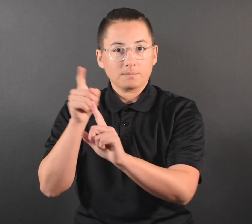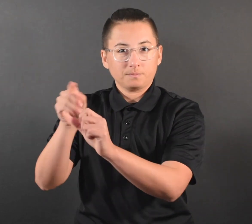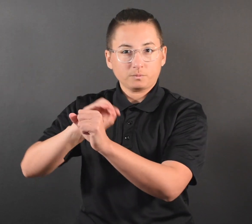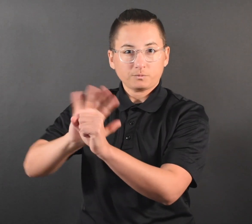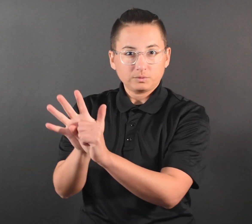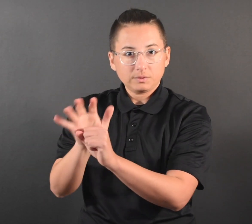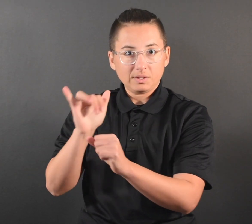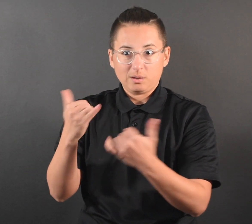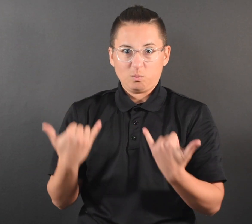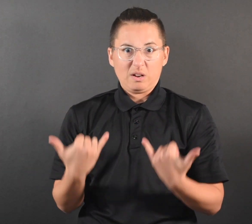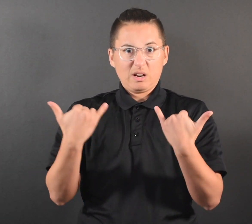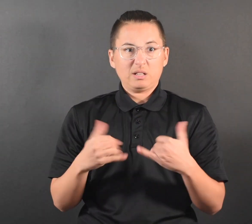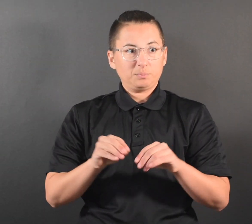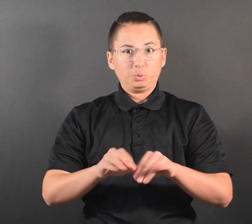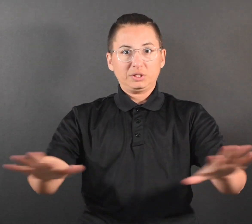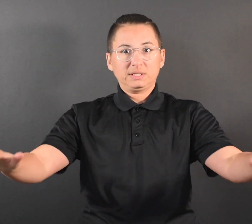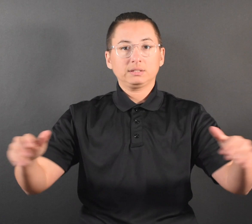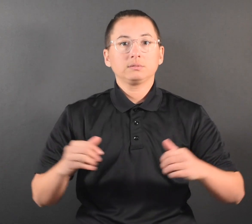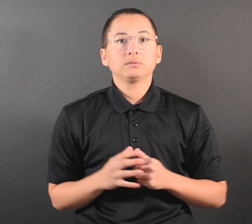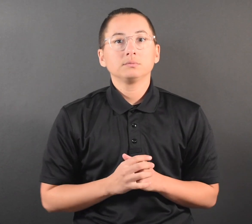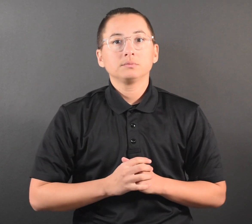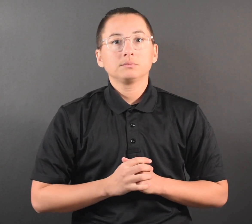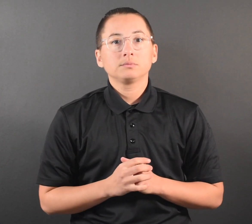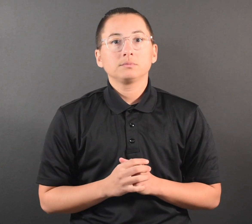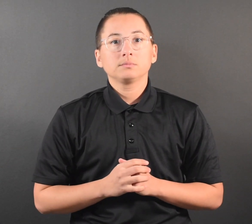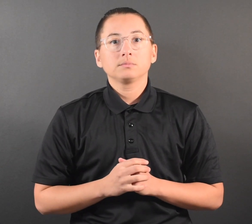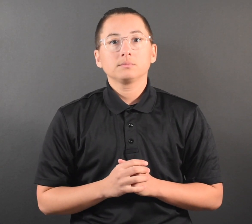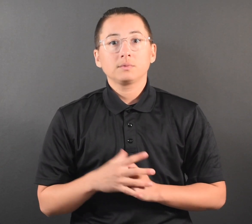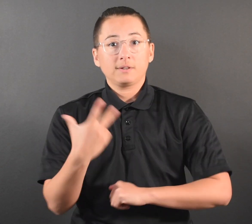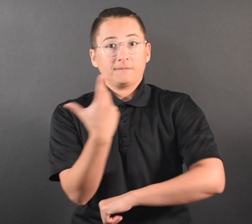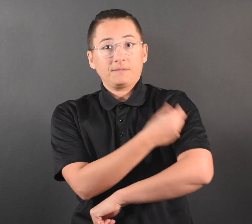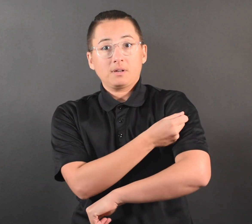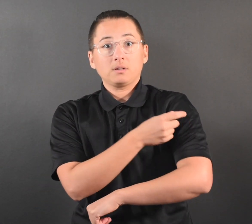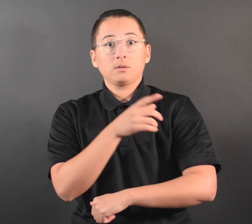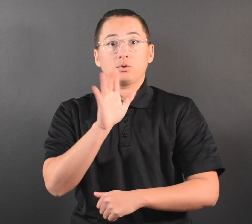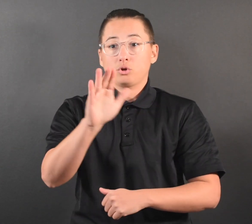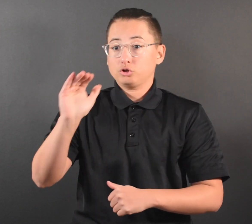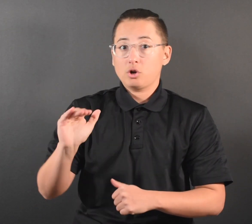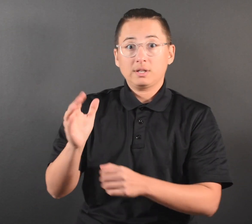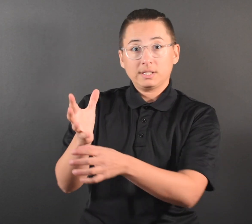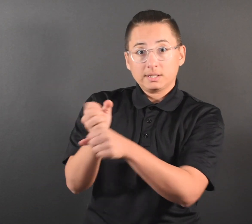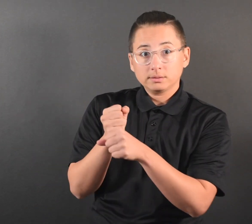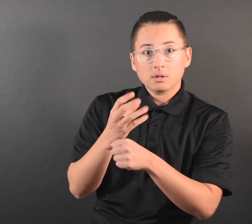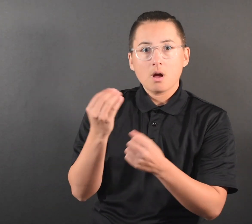The vaccine that your child gets and how many doses they need depends on their